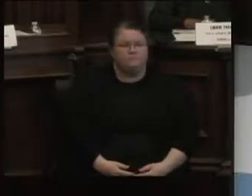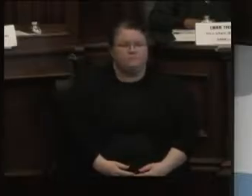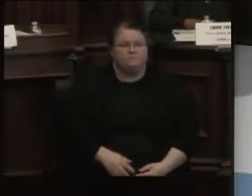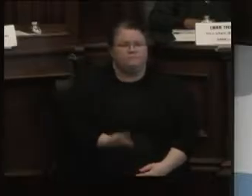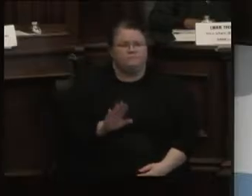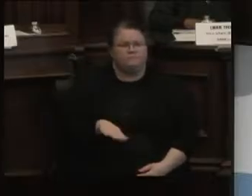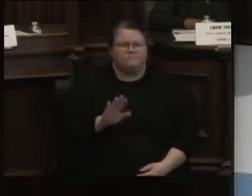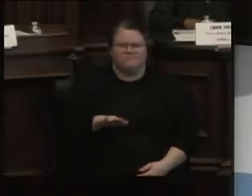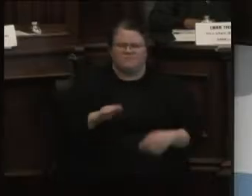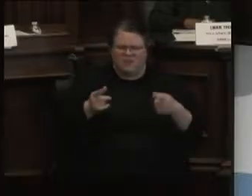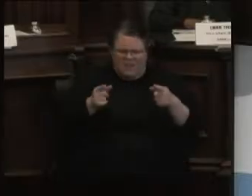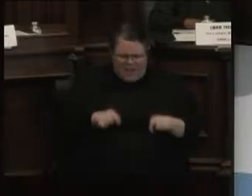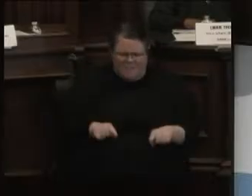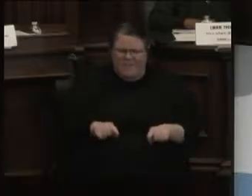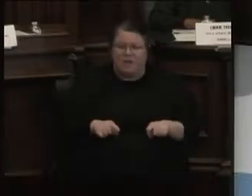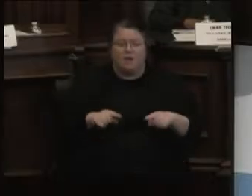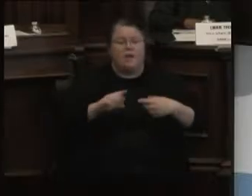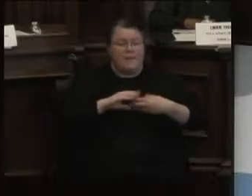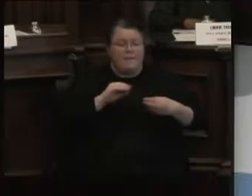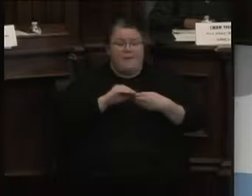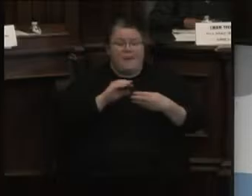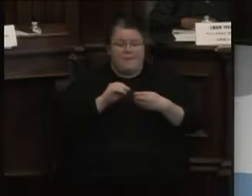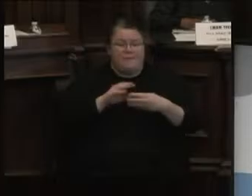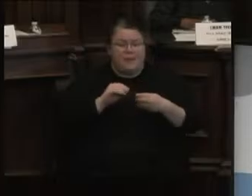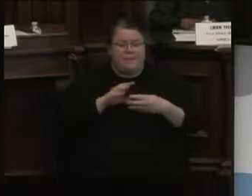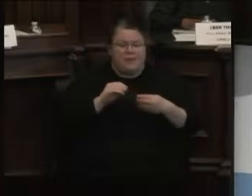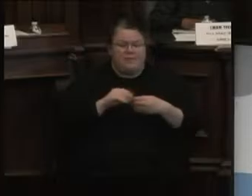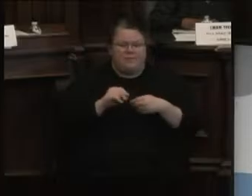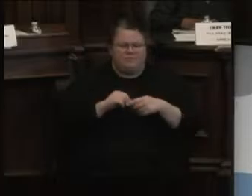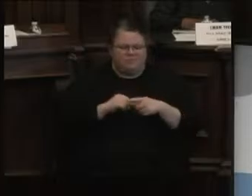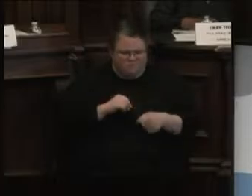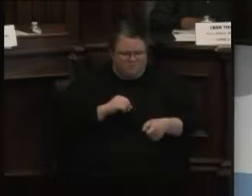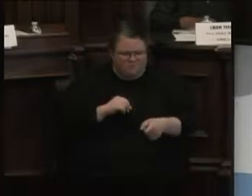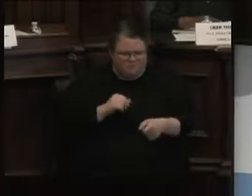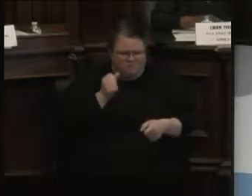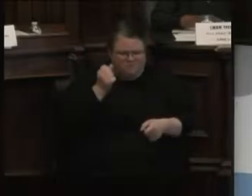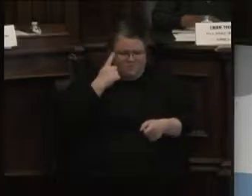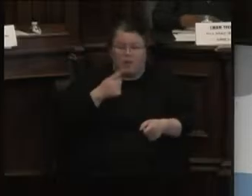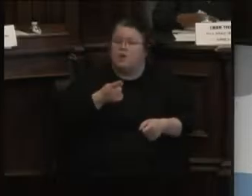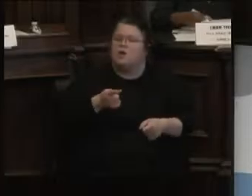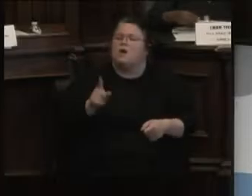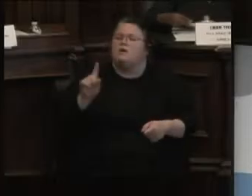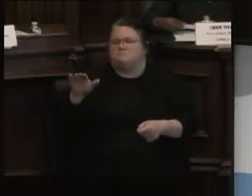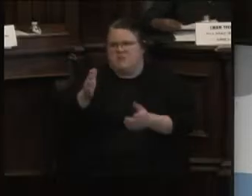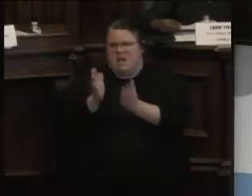patience. Also, if they do not